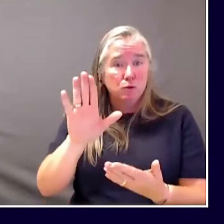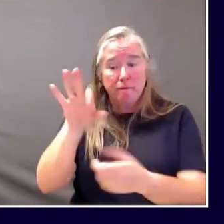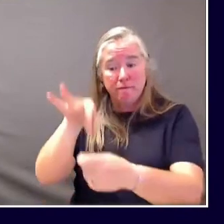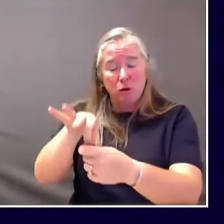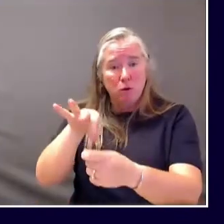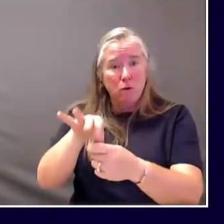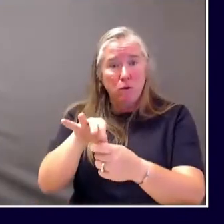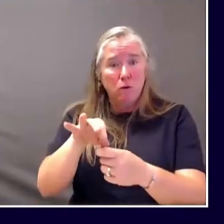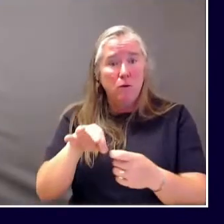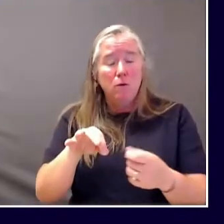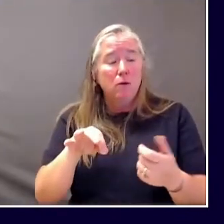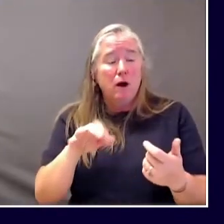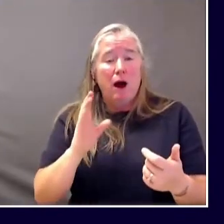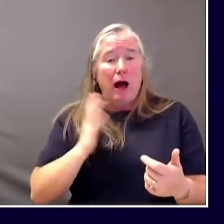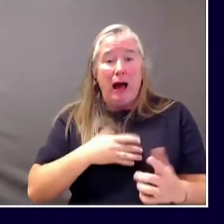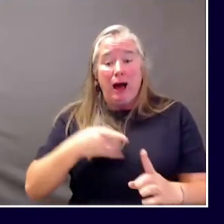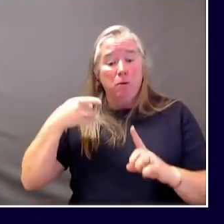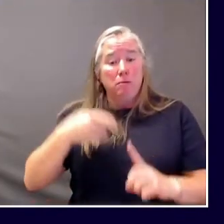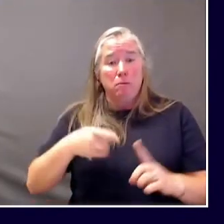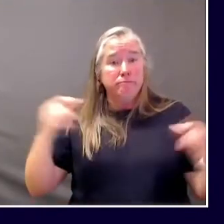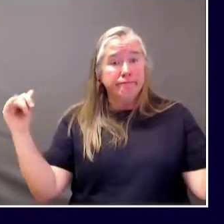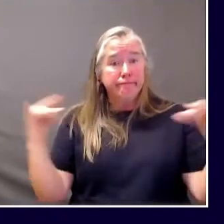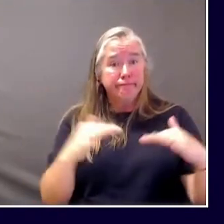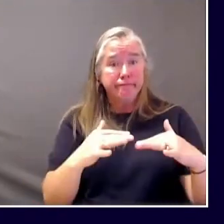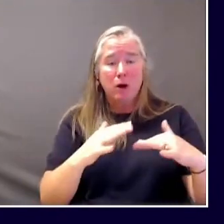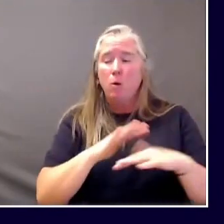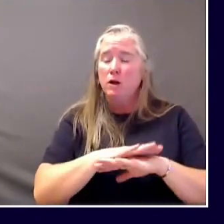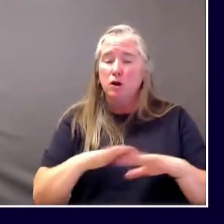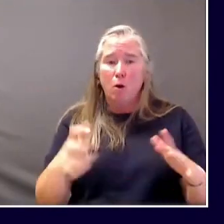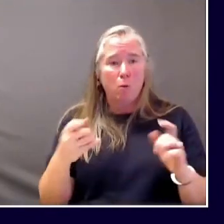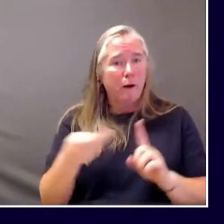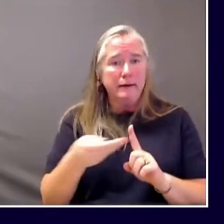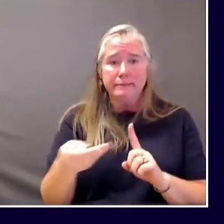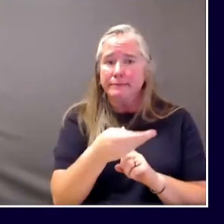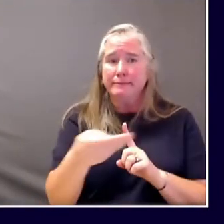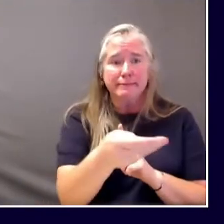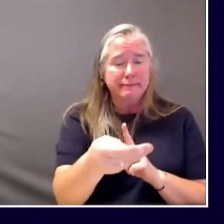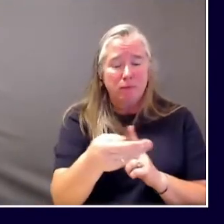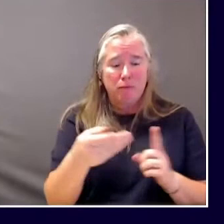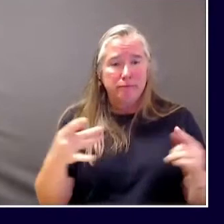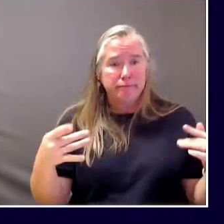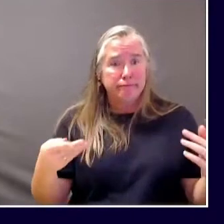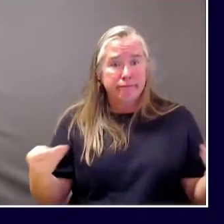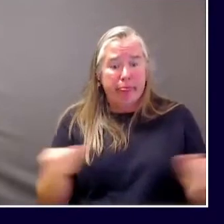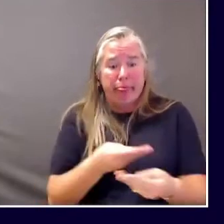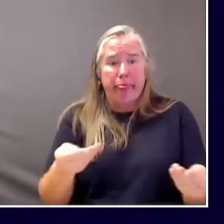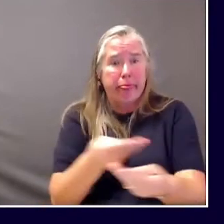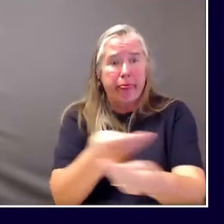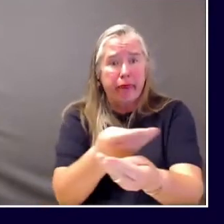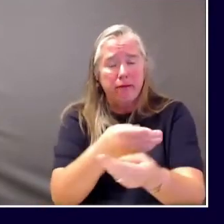you don't want to get sick by having